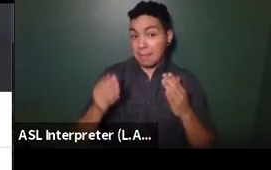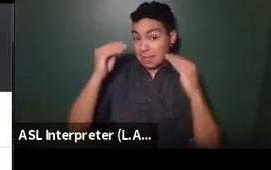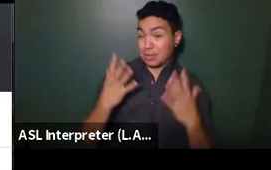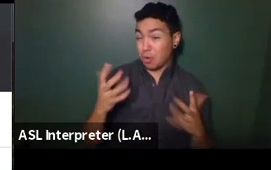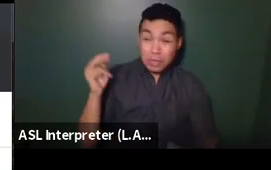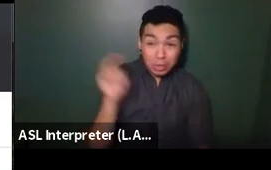Jeff Crawford: Yeah.